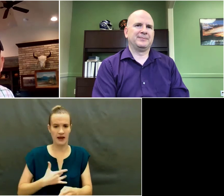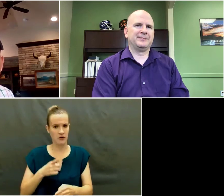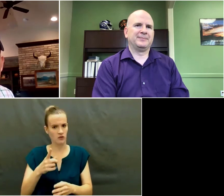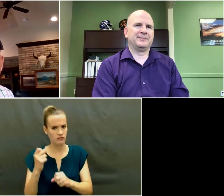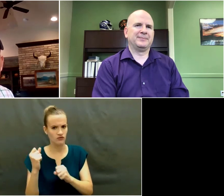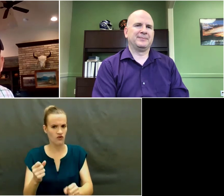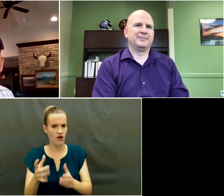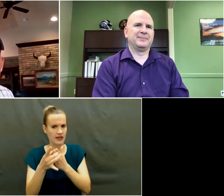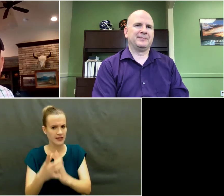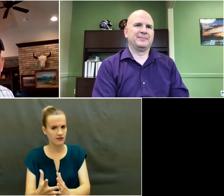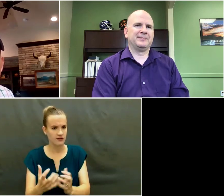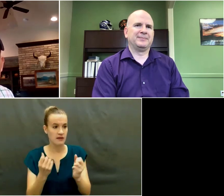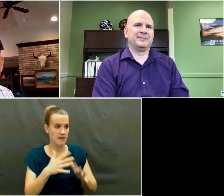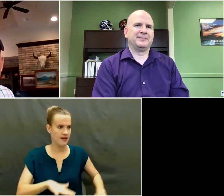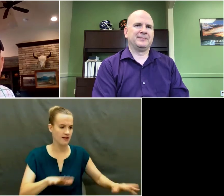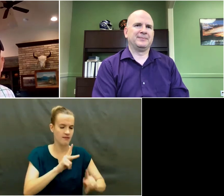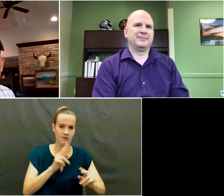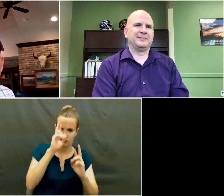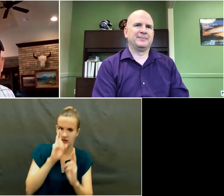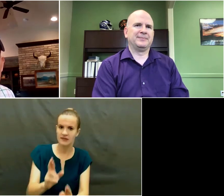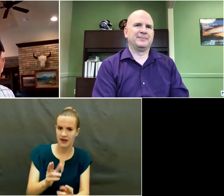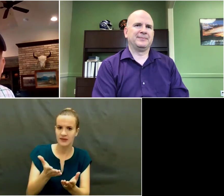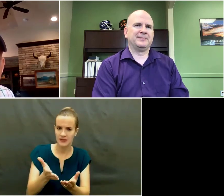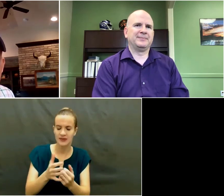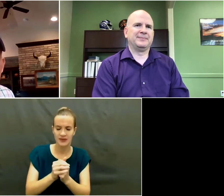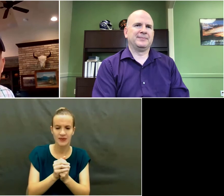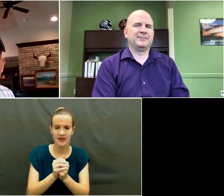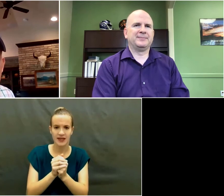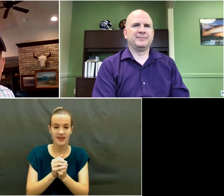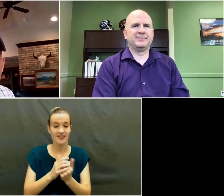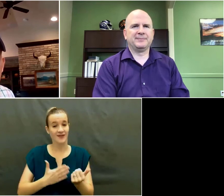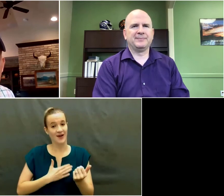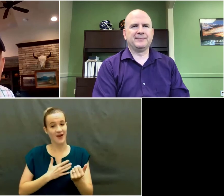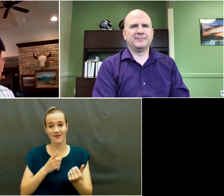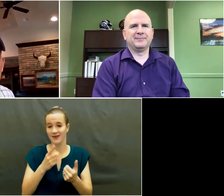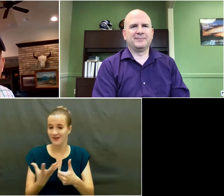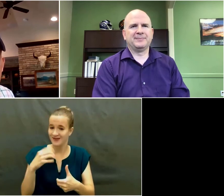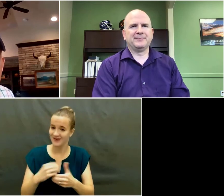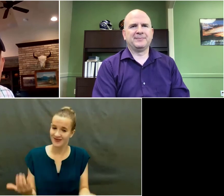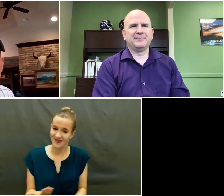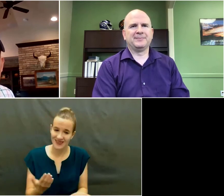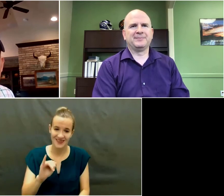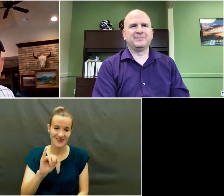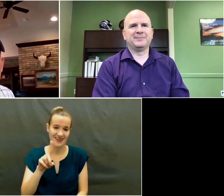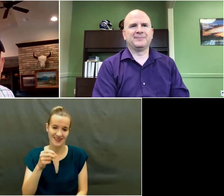of respect for and look up to, and I'm really glad you're doing this work in Idaho, and it helps, you